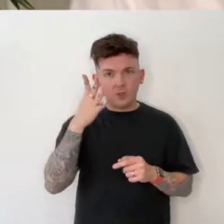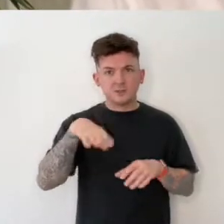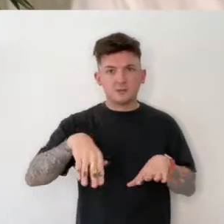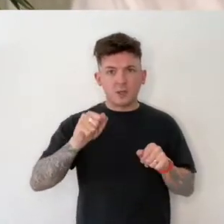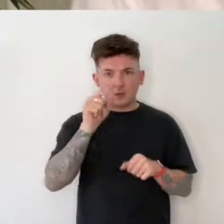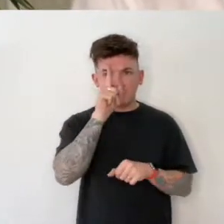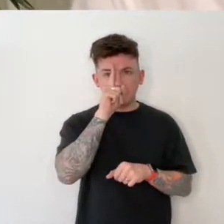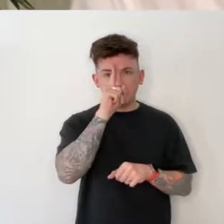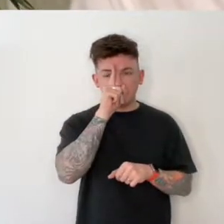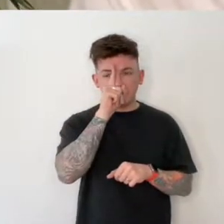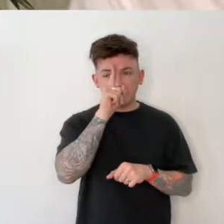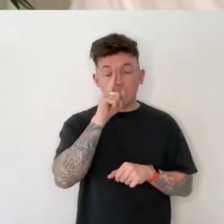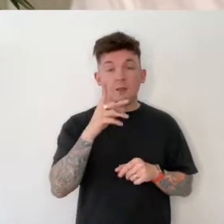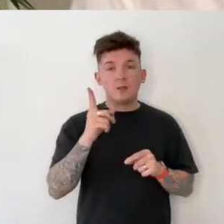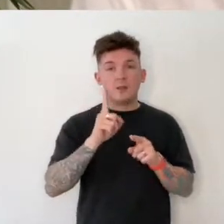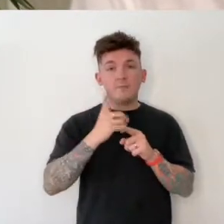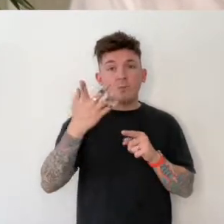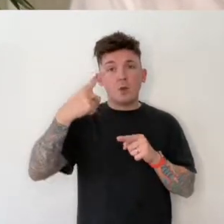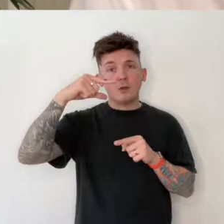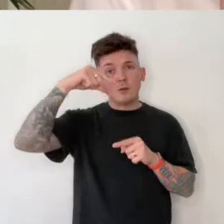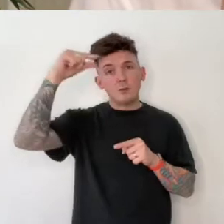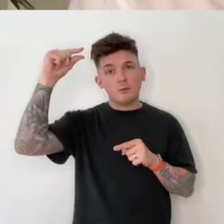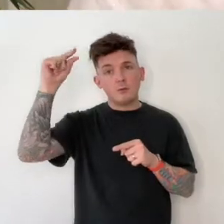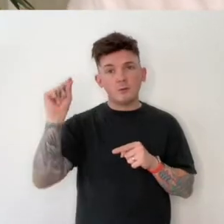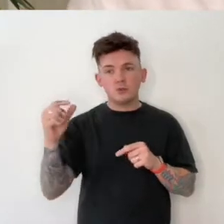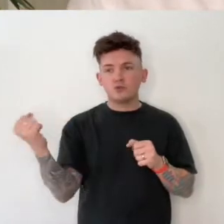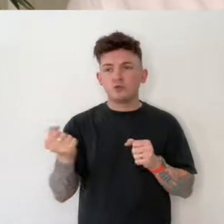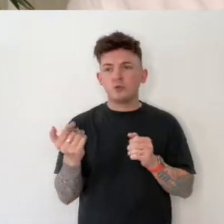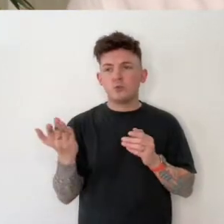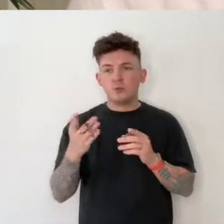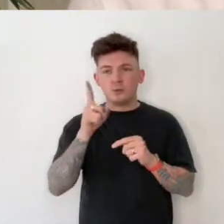the arch should be if you're looking straight ahead you get a pencil inside of the nose